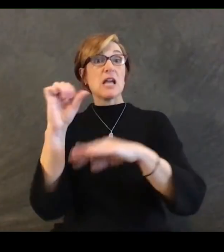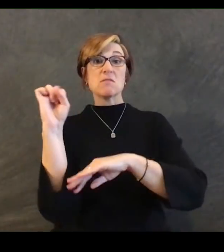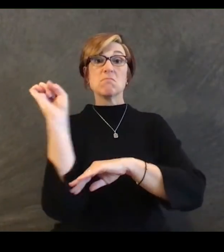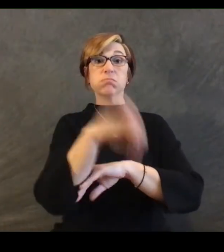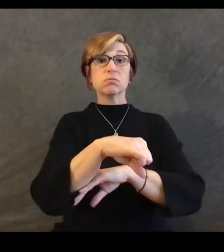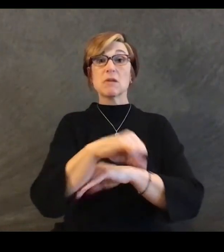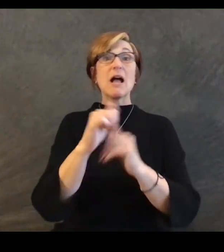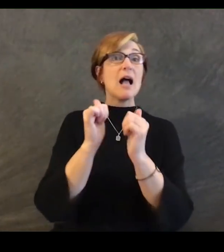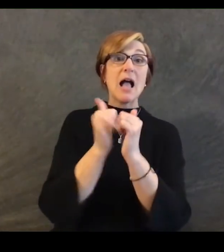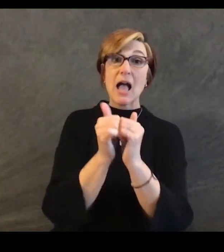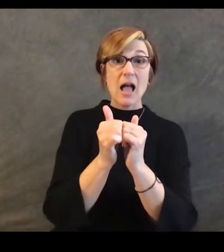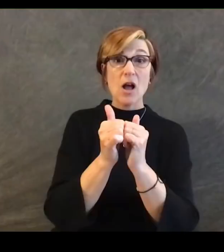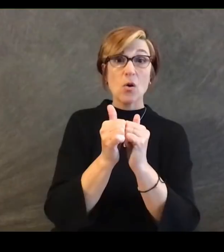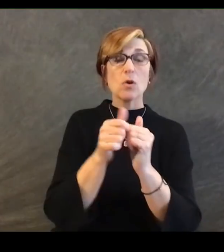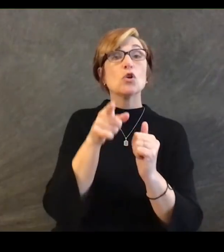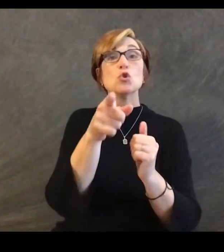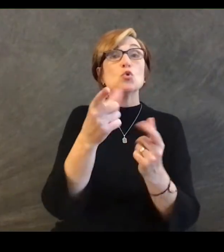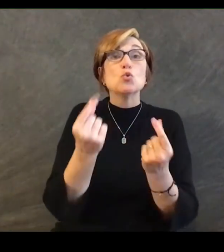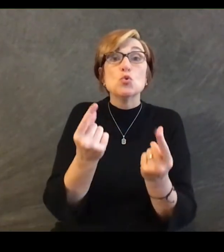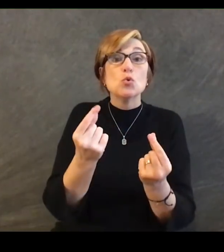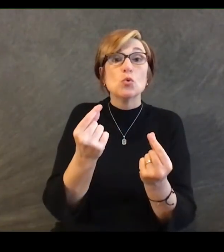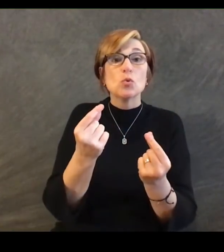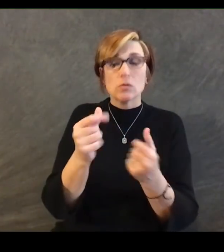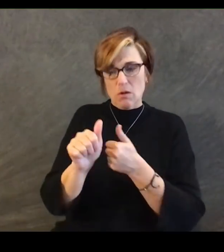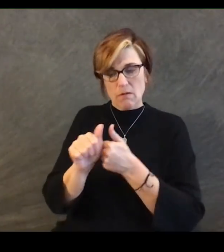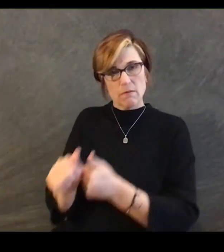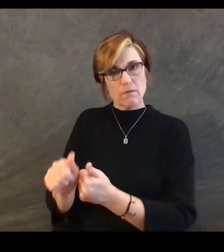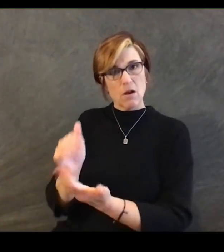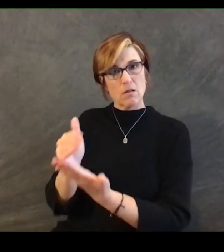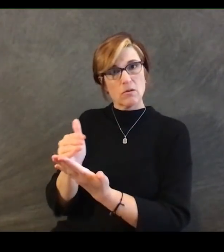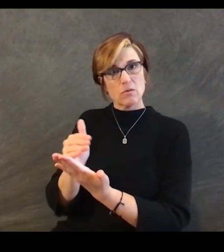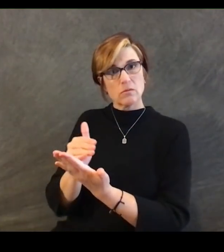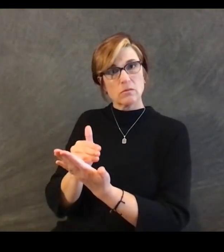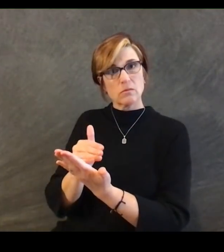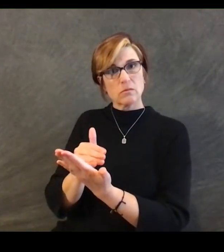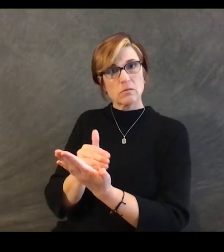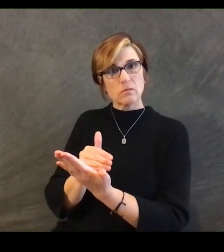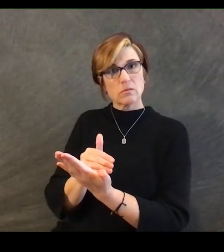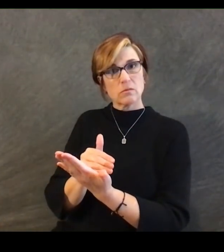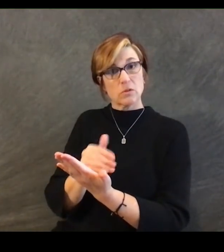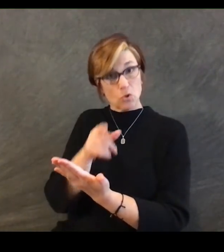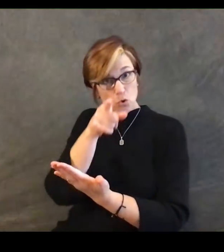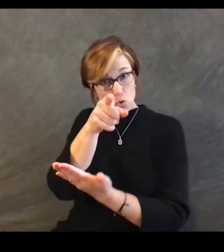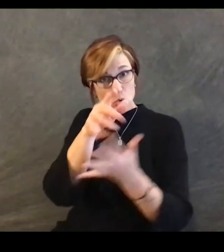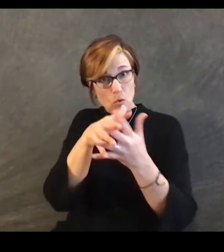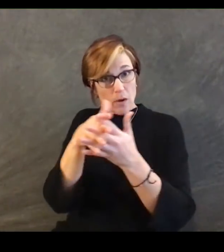guidelines for America it really is what every American can do 30 days to slow